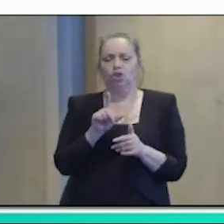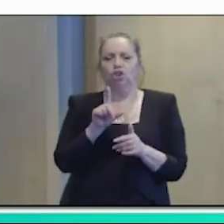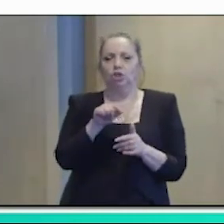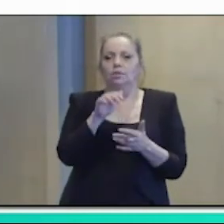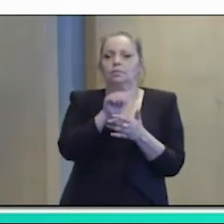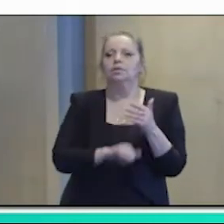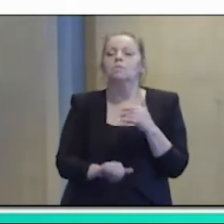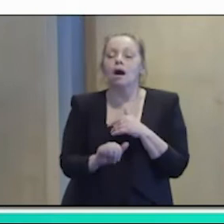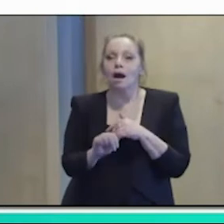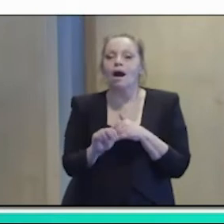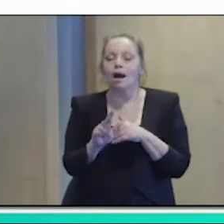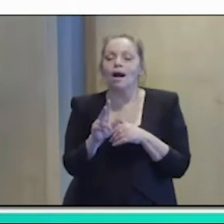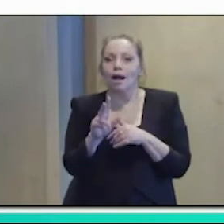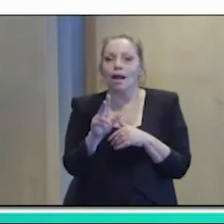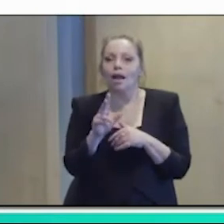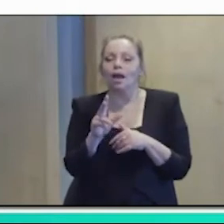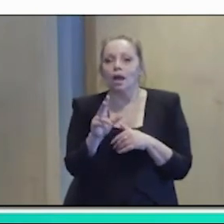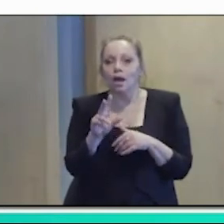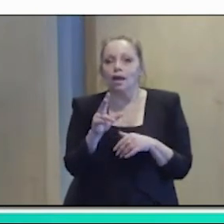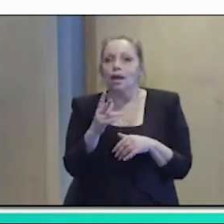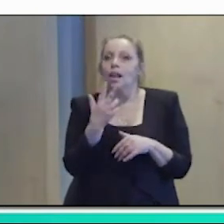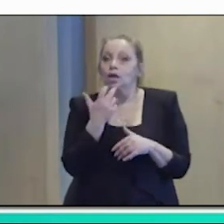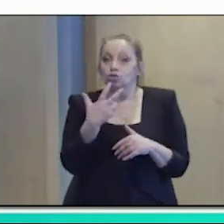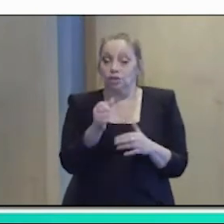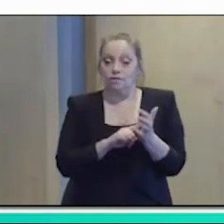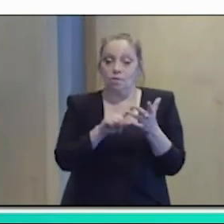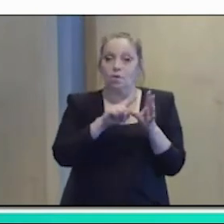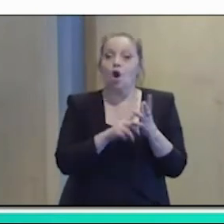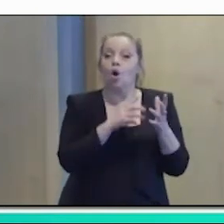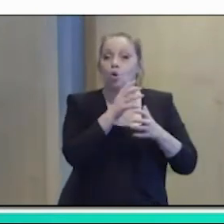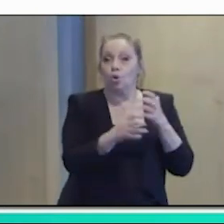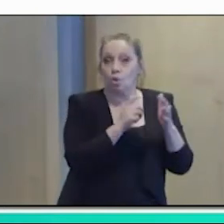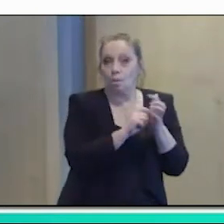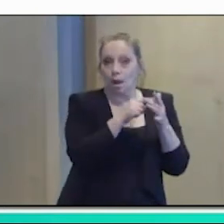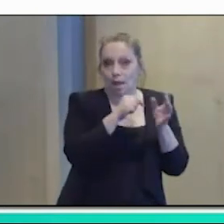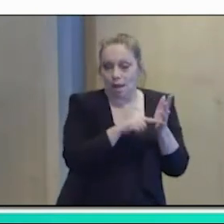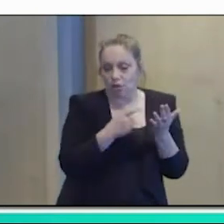coal-fired plant than gas-fired plant so if you like the coal plant burnt through their hours